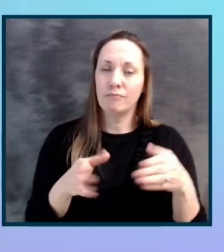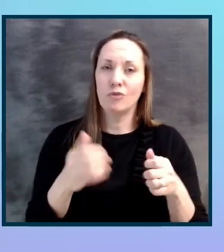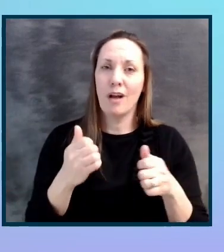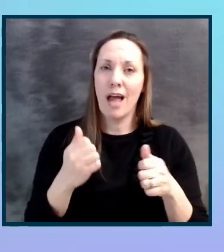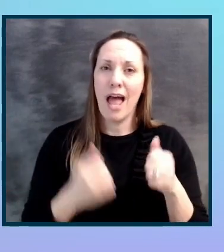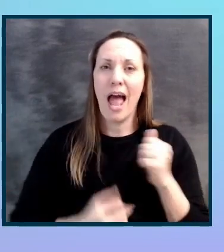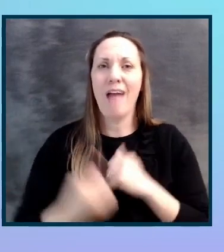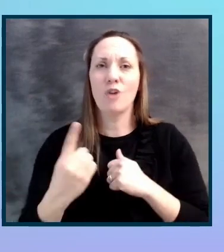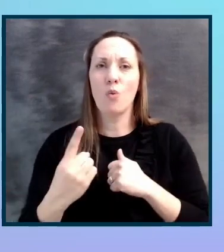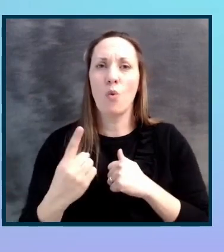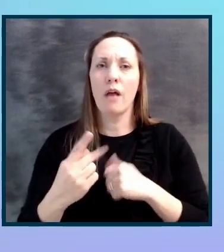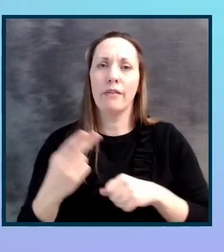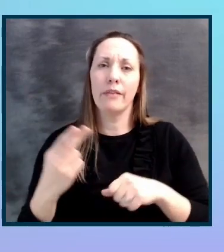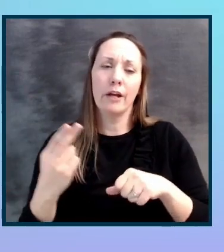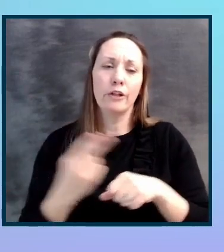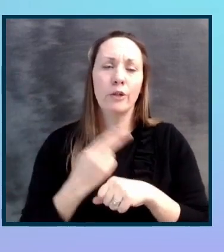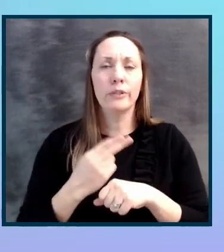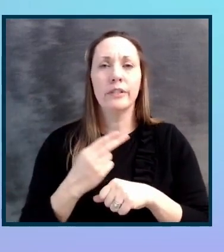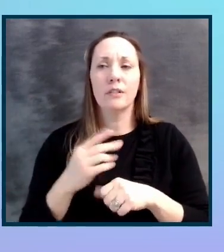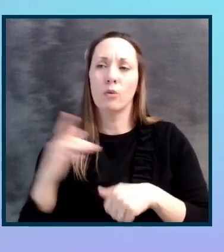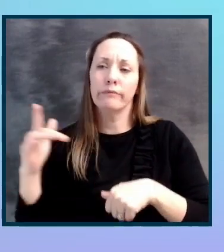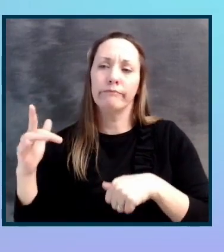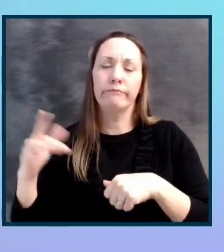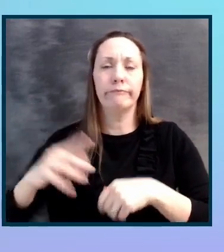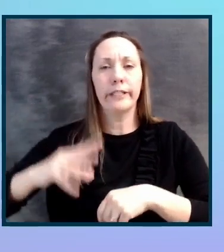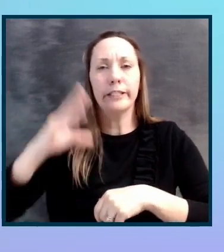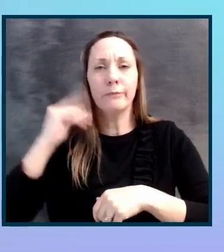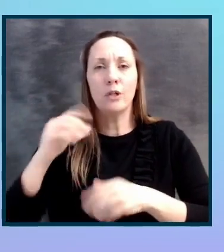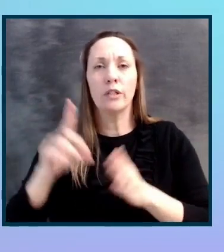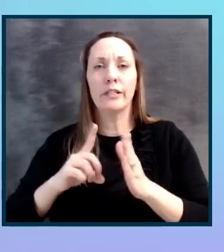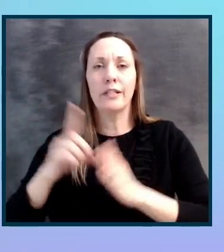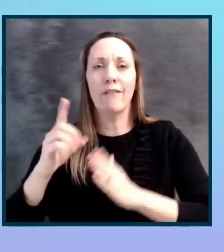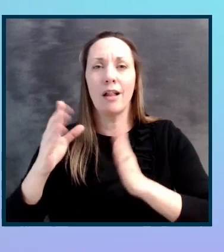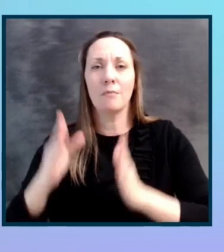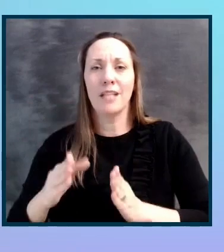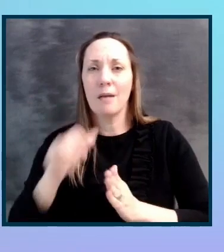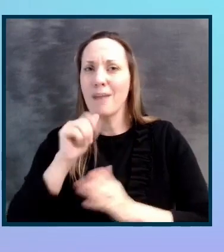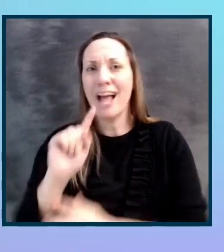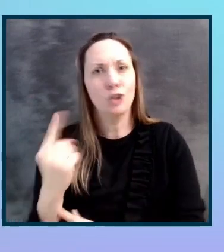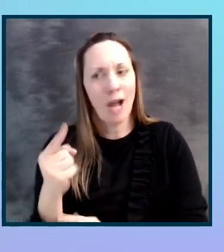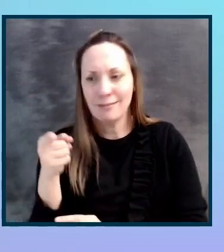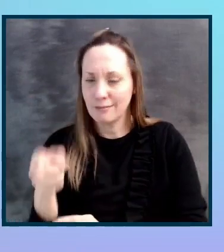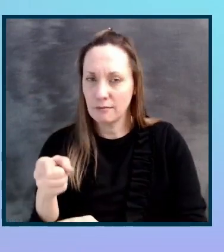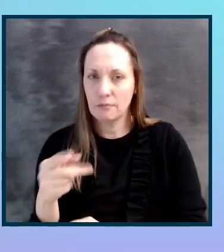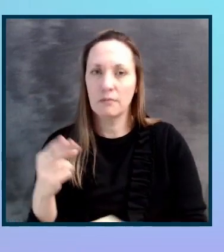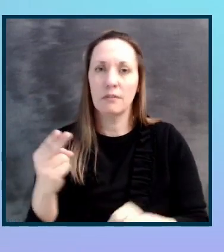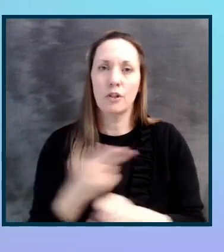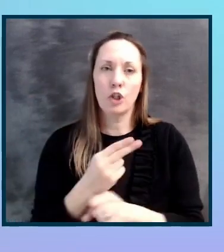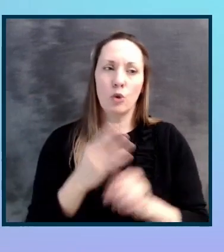that touches a development team. Not just, right, the users over and over